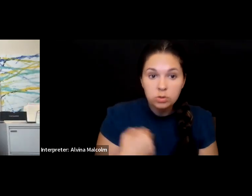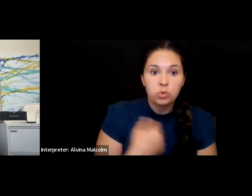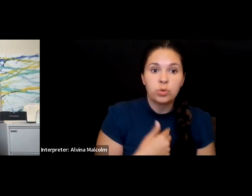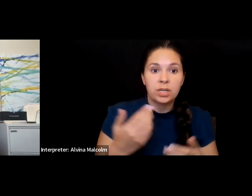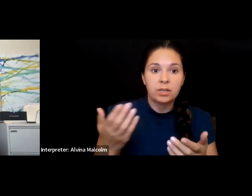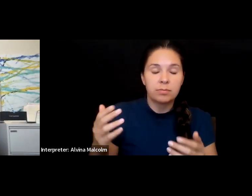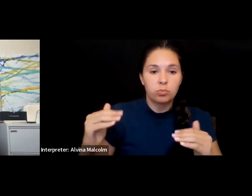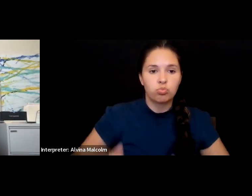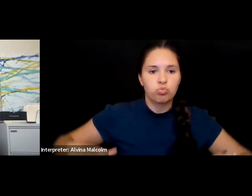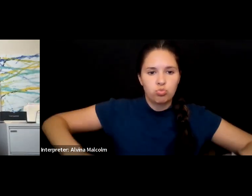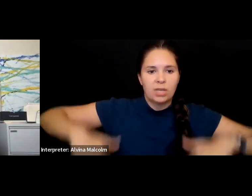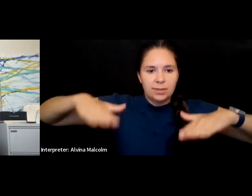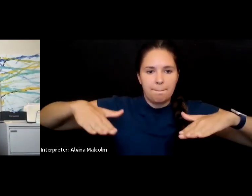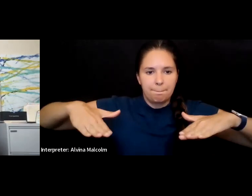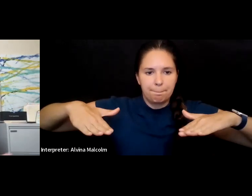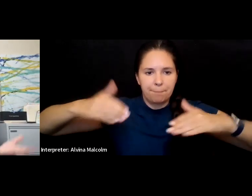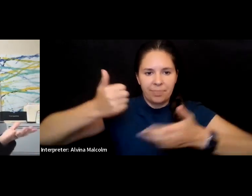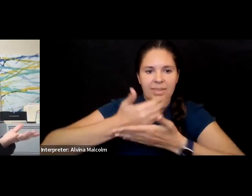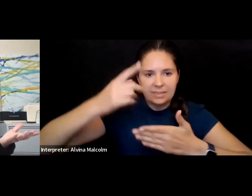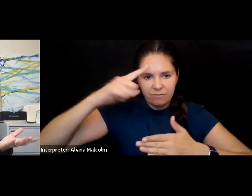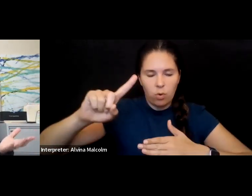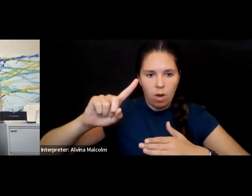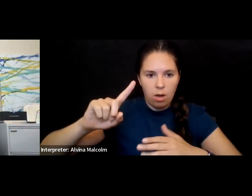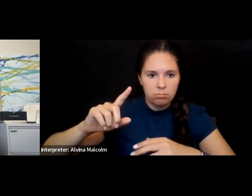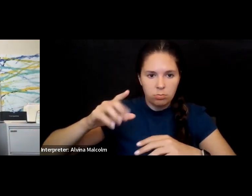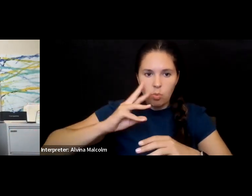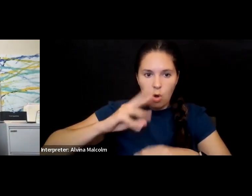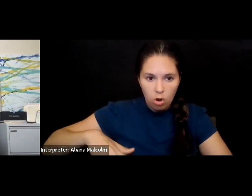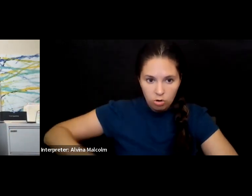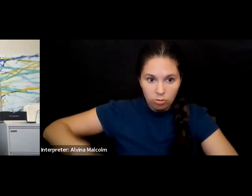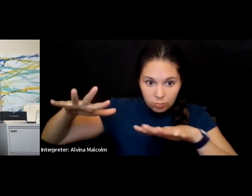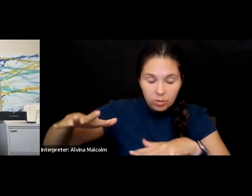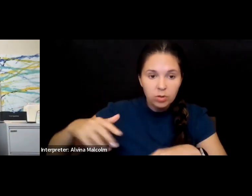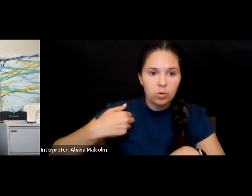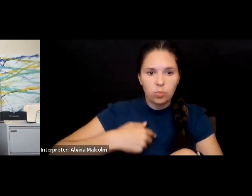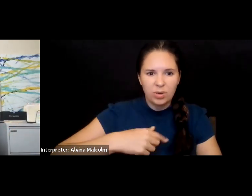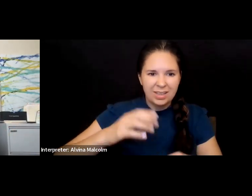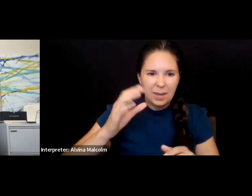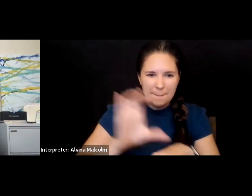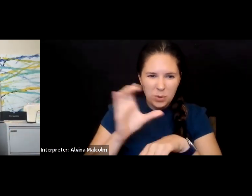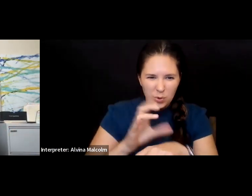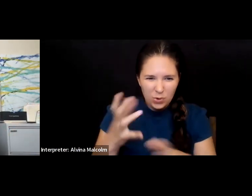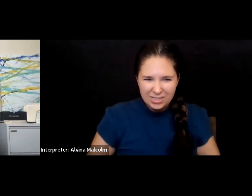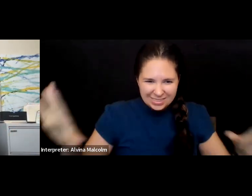are processes that you can put in place, whether it's -- for us, we